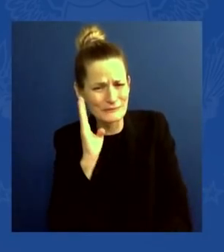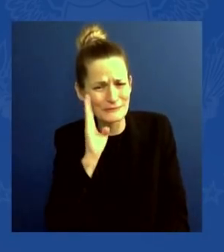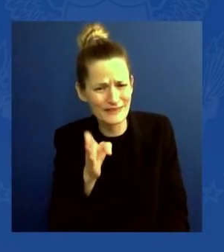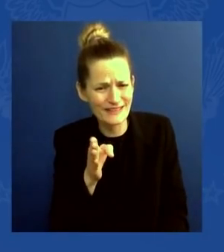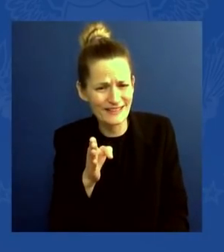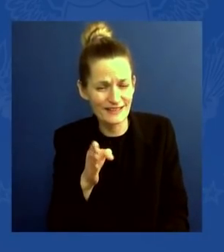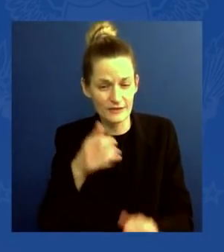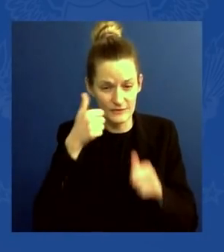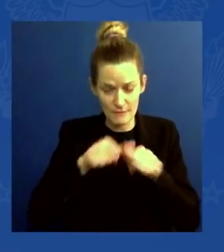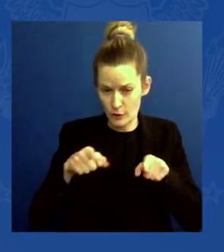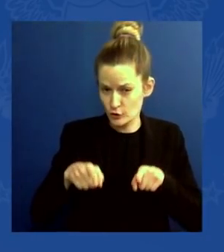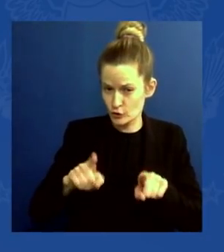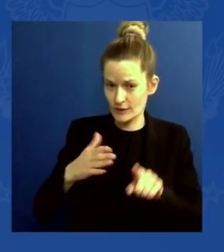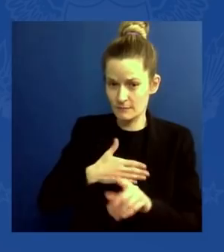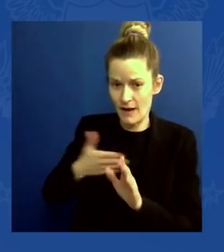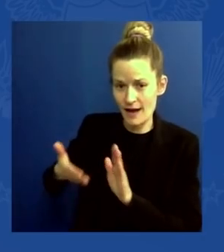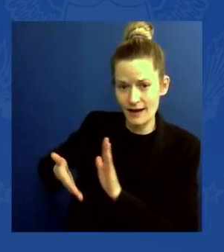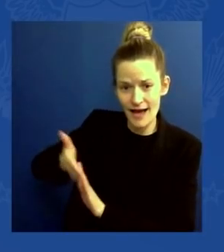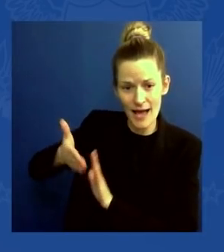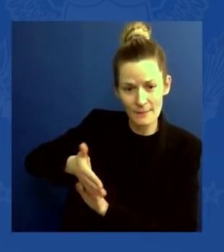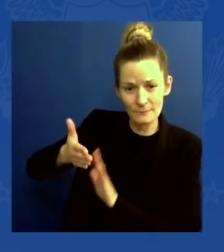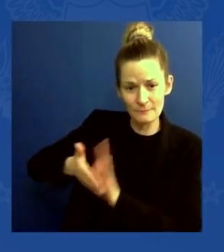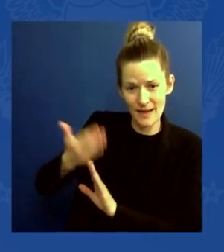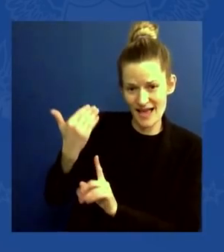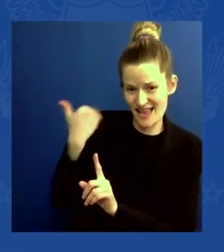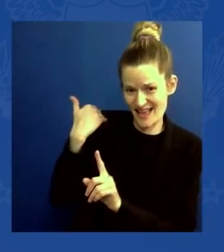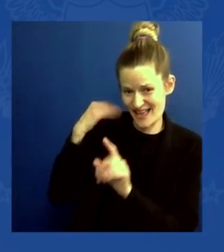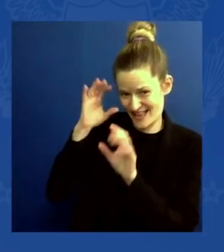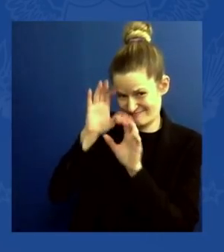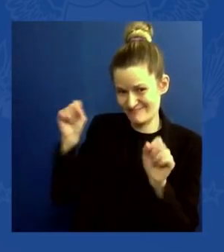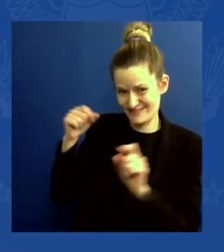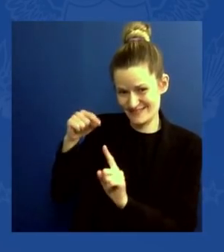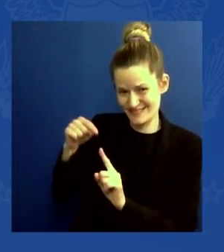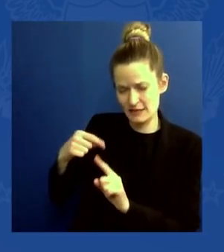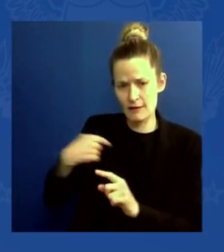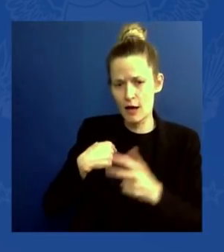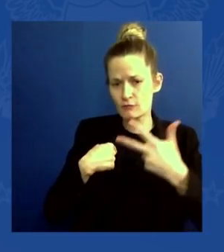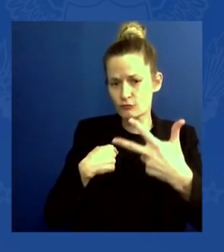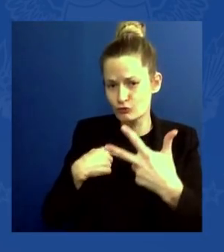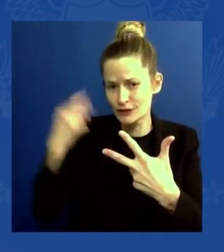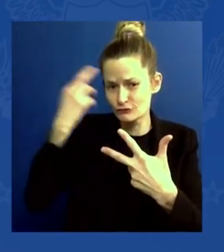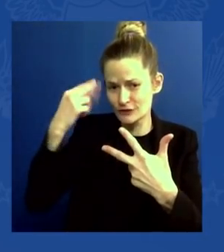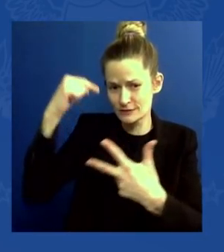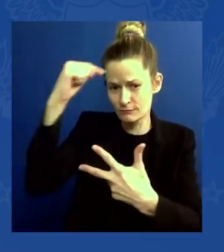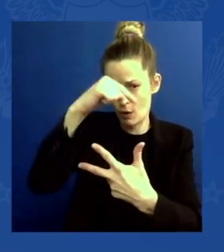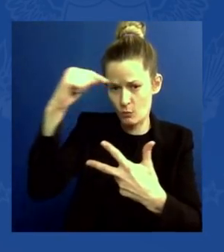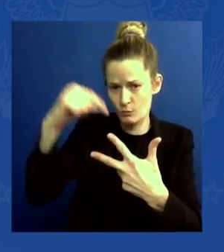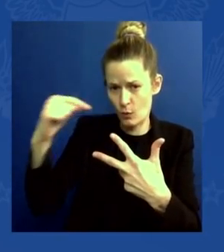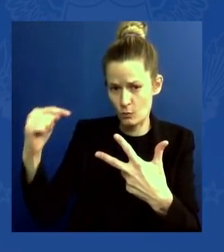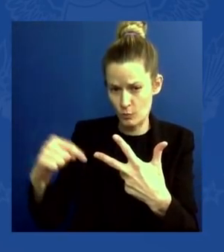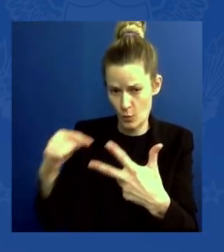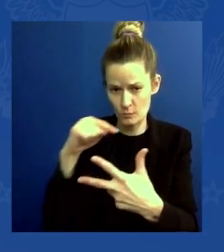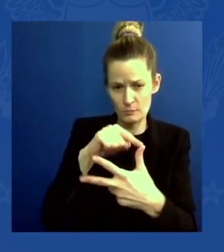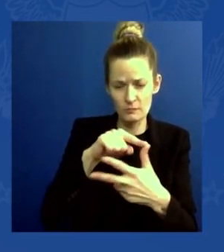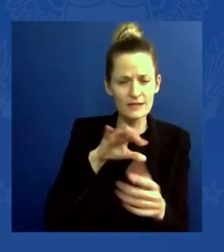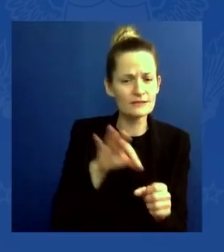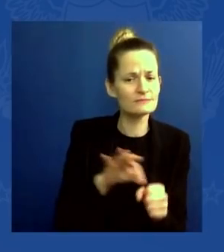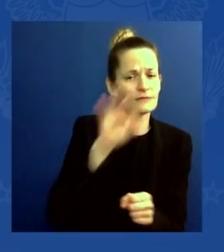bring back some decency and honor in the way in which we dealt with one another. The second reason was to rebuild the backbone of the country: